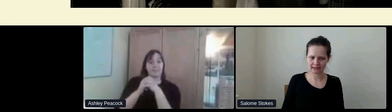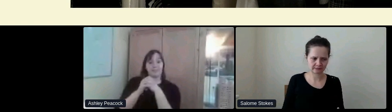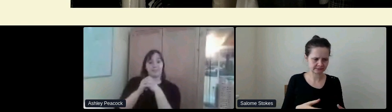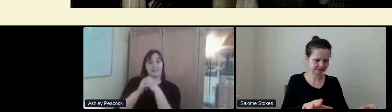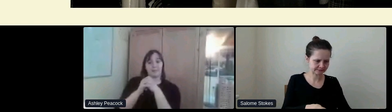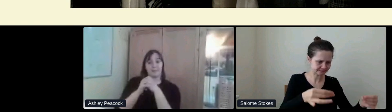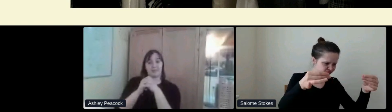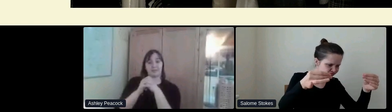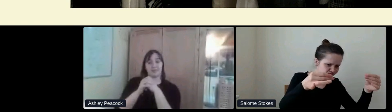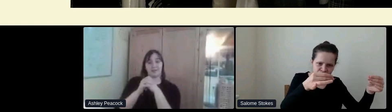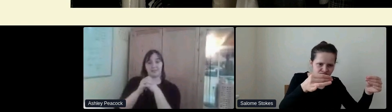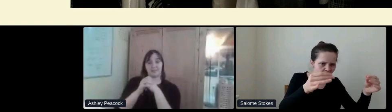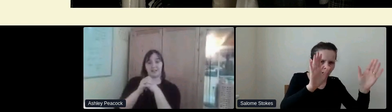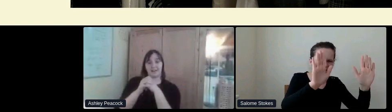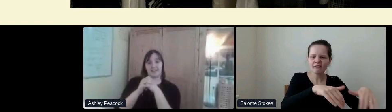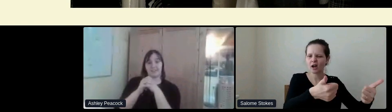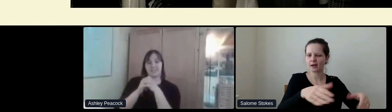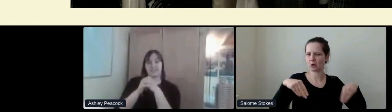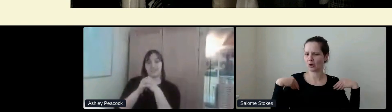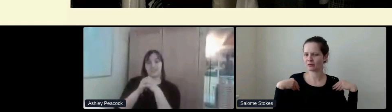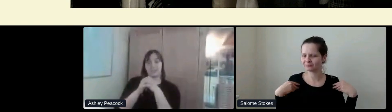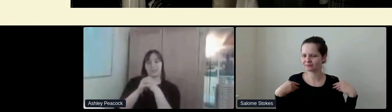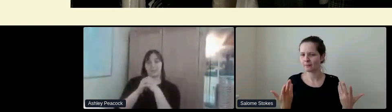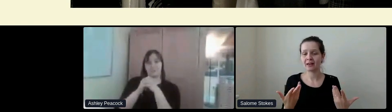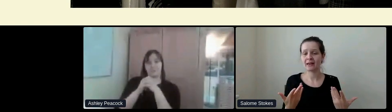amount of time in the morning trying to rectify that, it's definitely not that we don't care